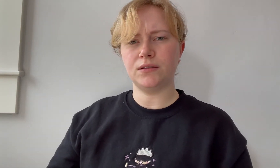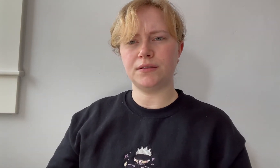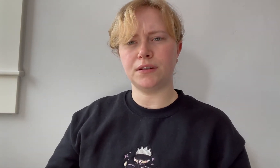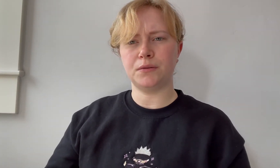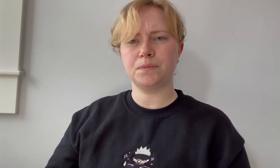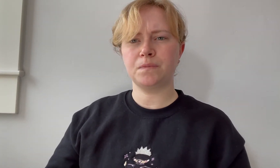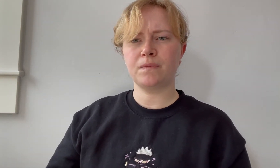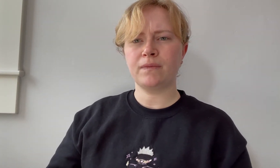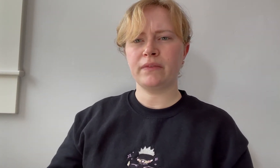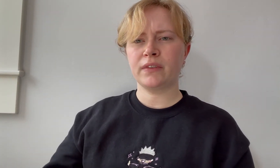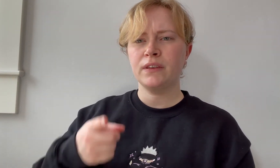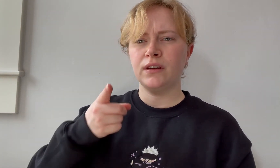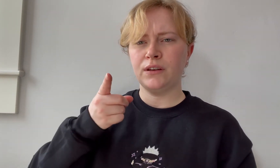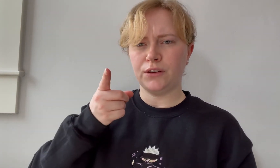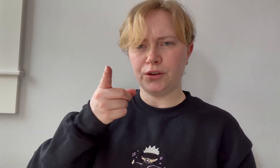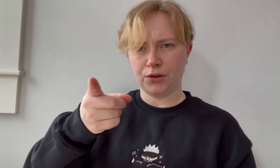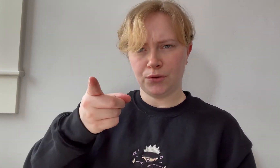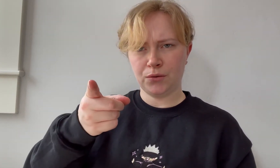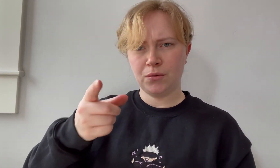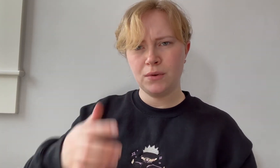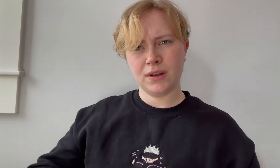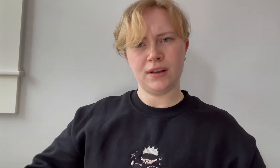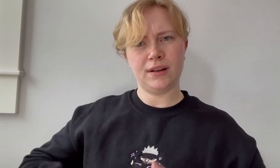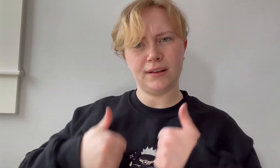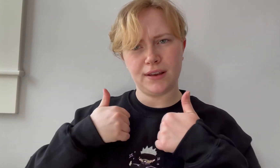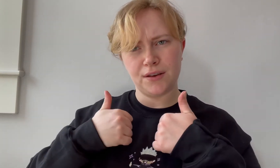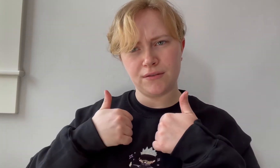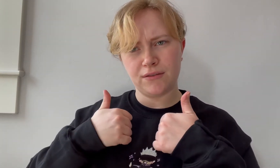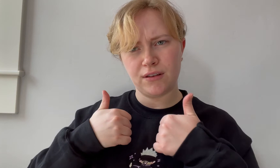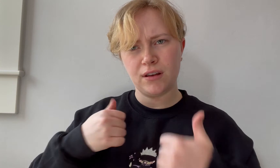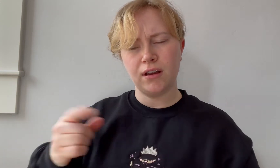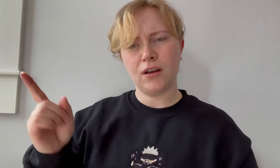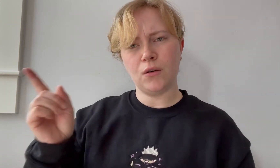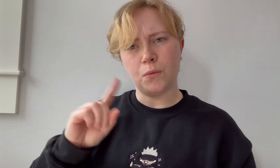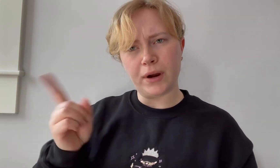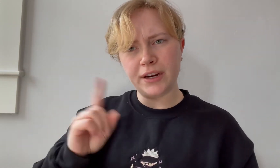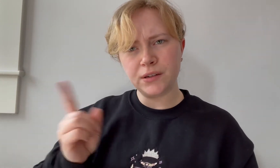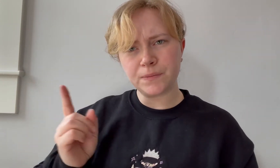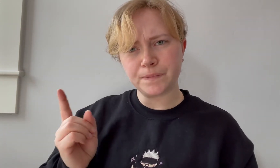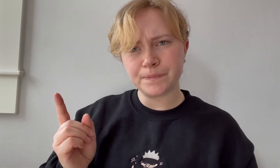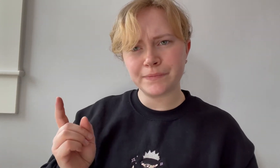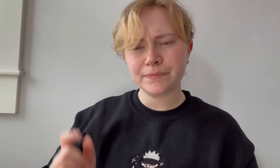so you live where